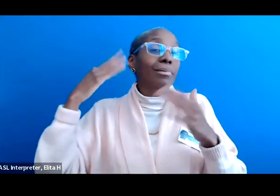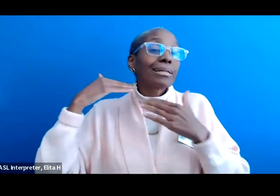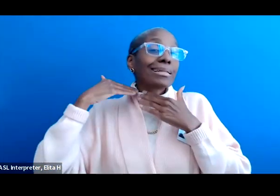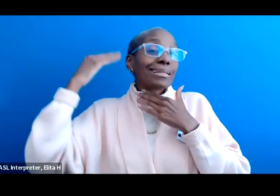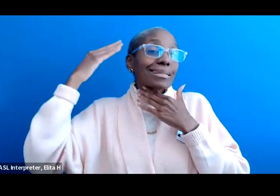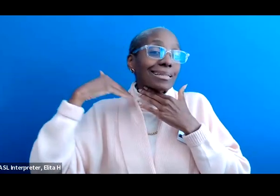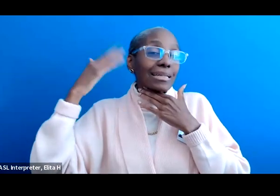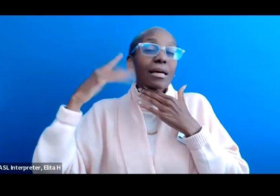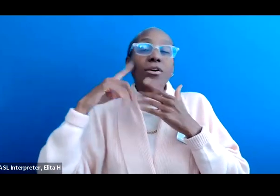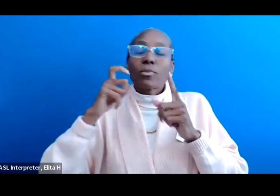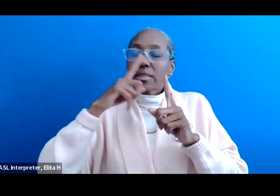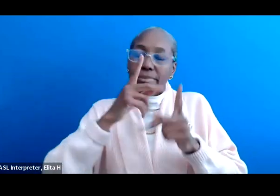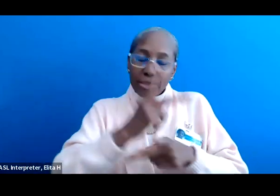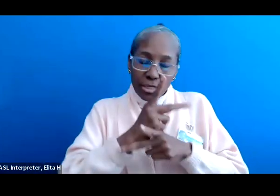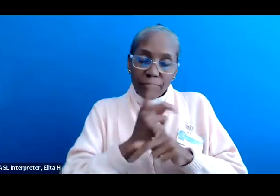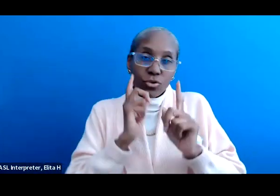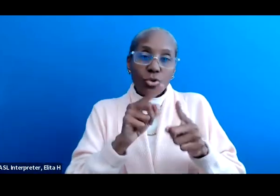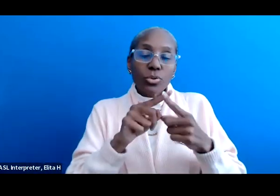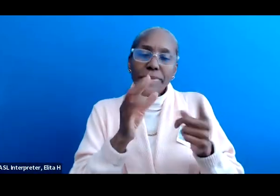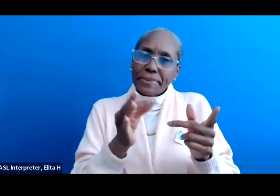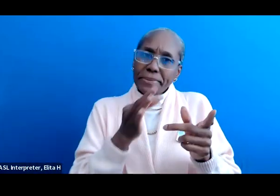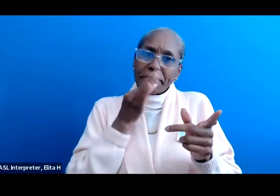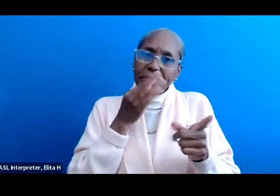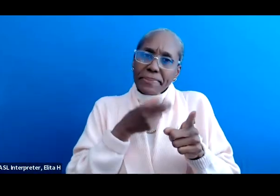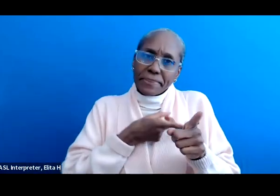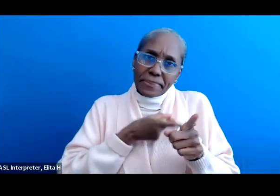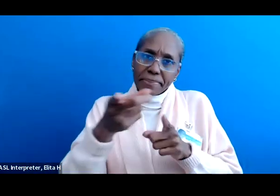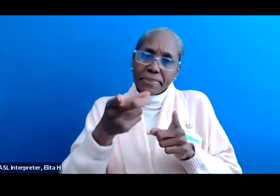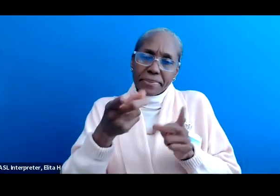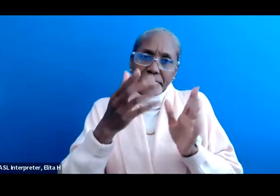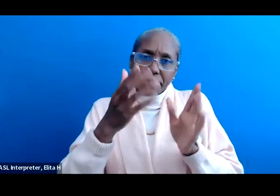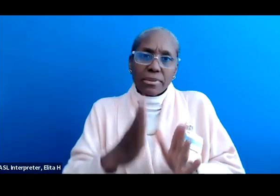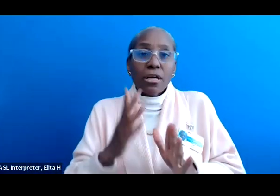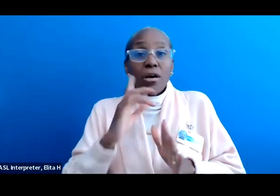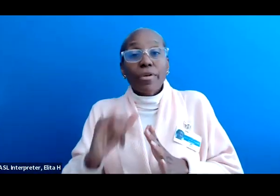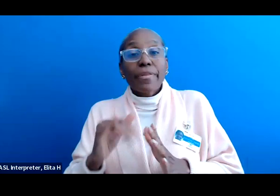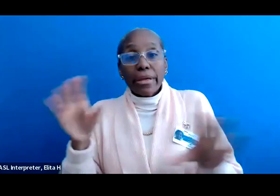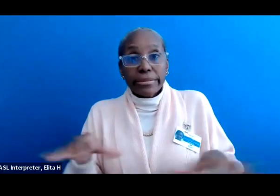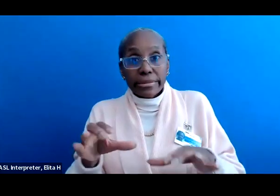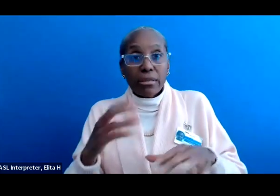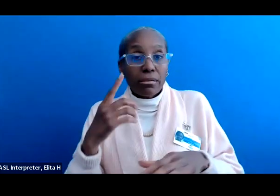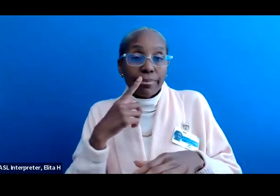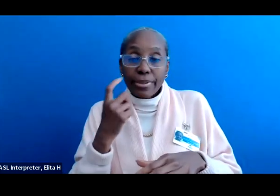You have to go to an ultra-specialist to have that done because the Botox